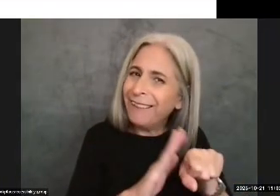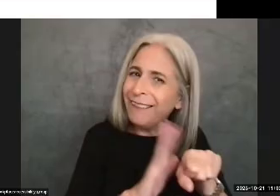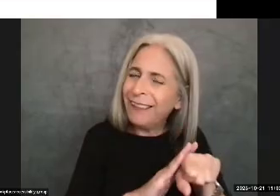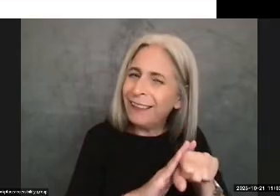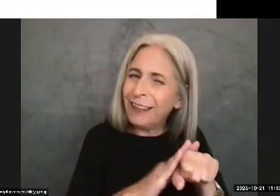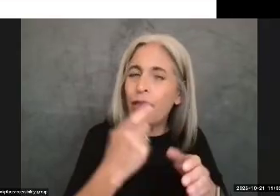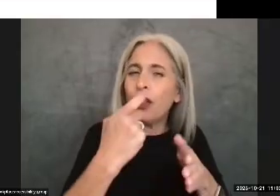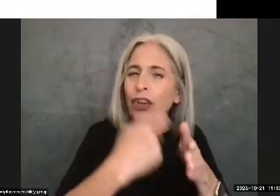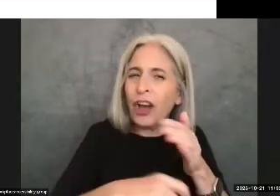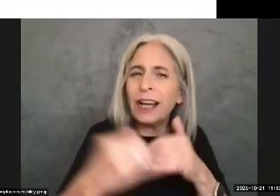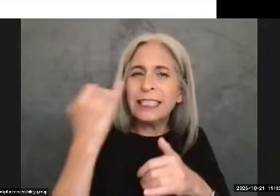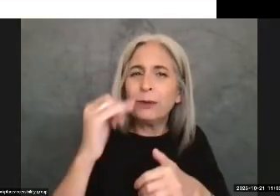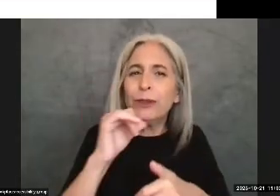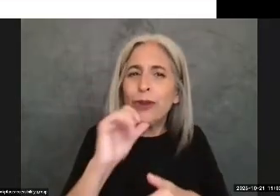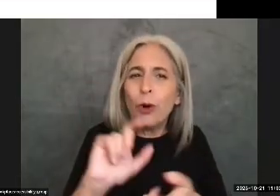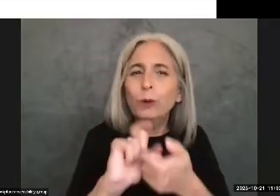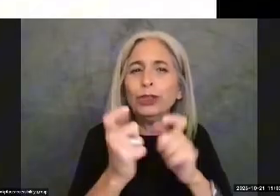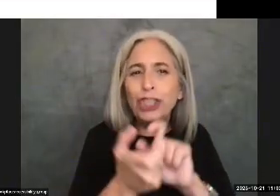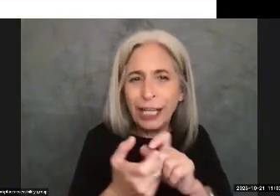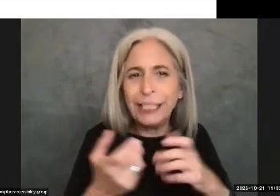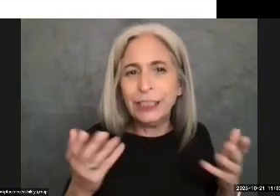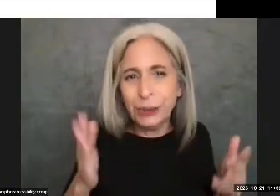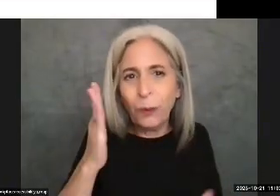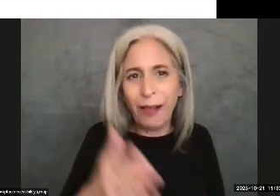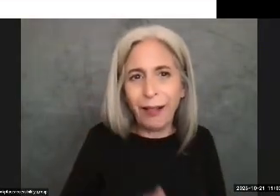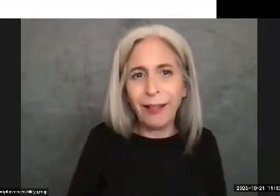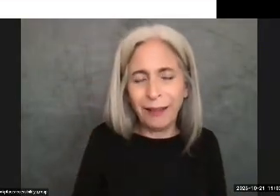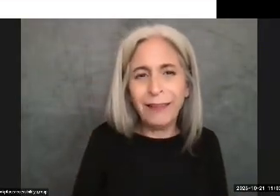Kathleen DeForest: But there's always a cost if we don't make any changes.